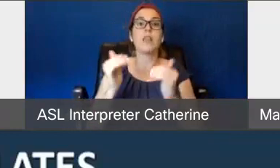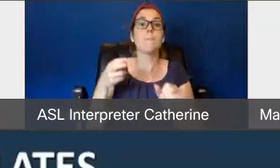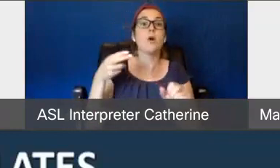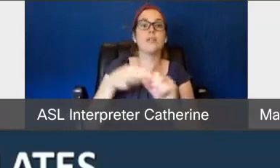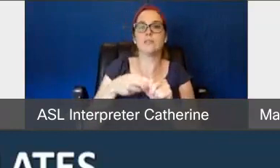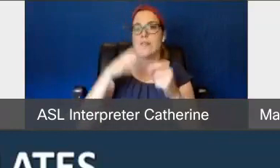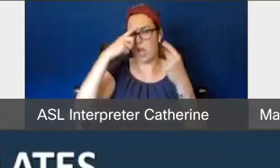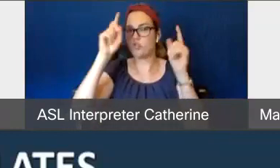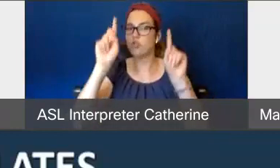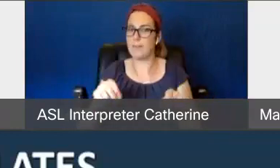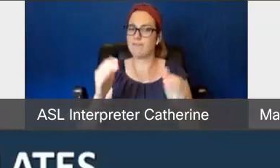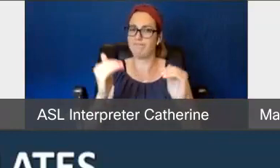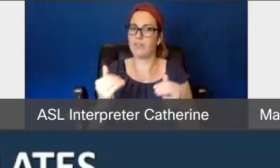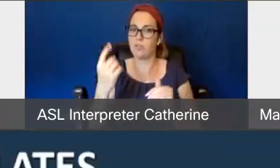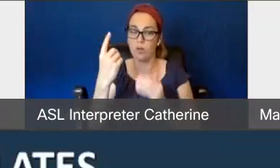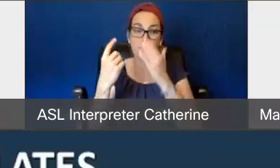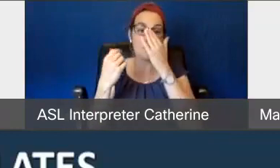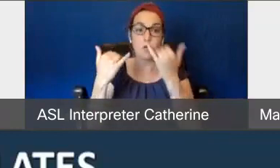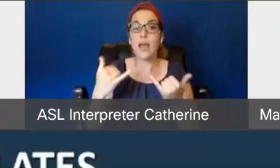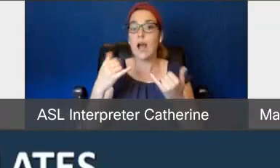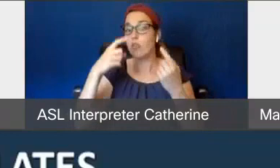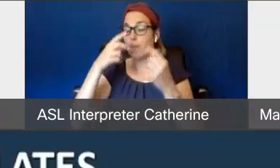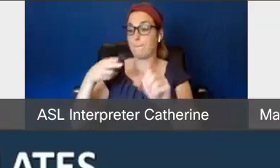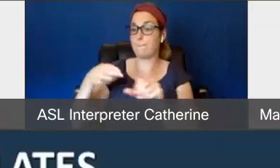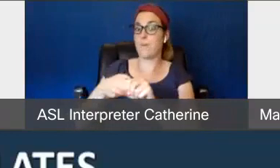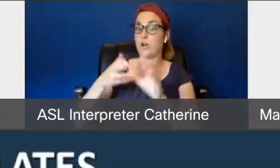out their rights, what they can expect,